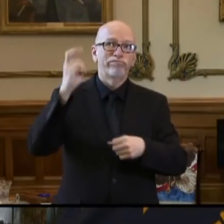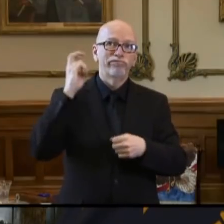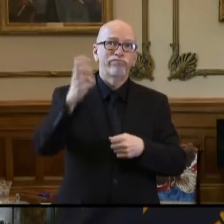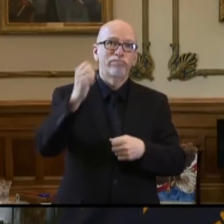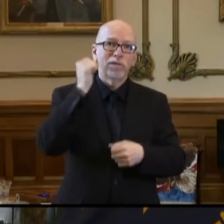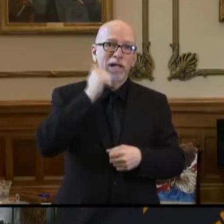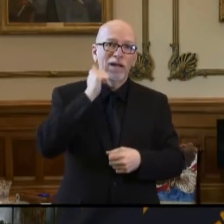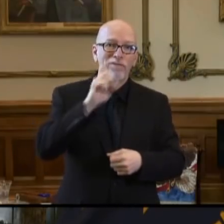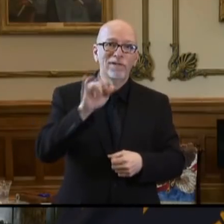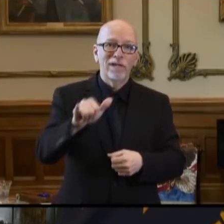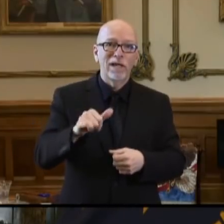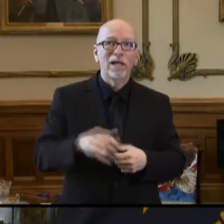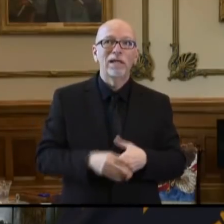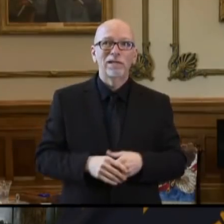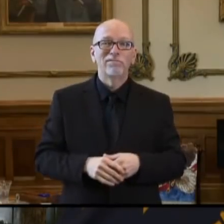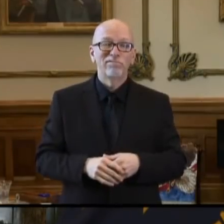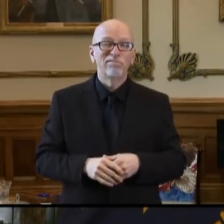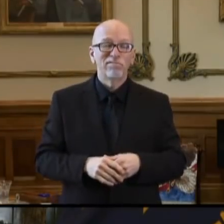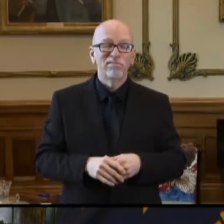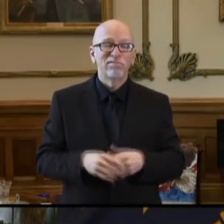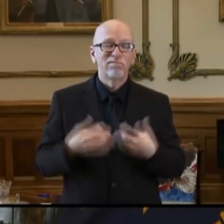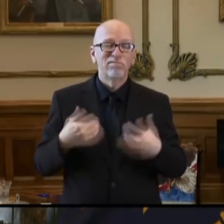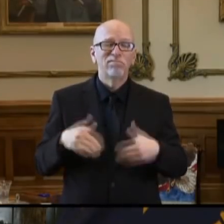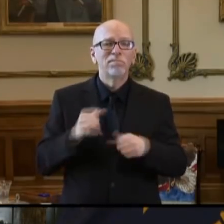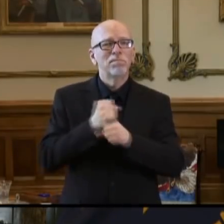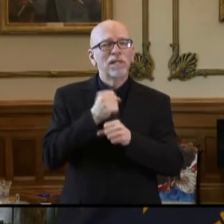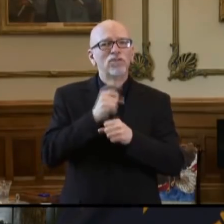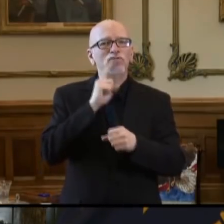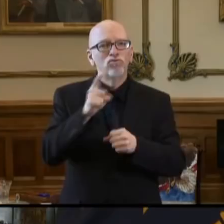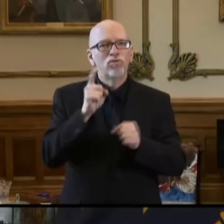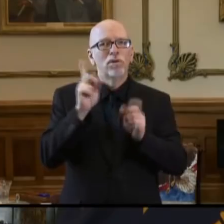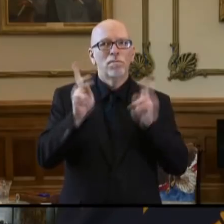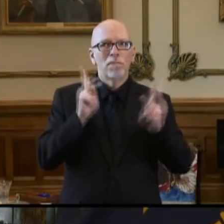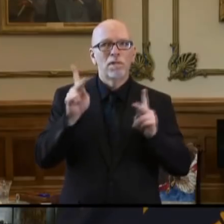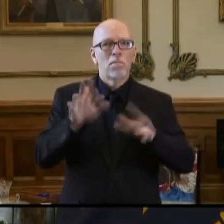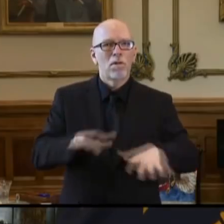OR ASSISTANTS. BUT FOR YOU THAT ARE ON THE ROAD DAY AFTER DAY